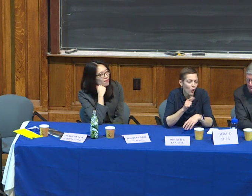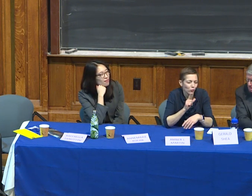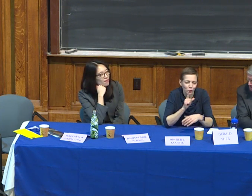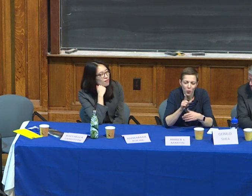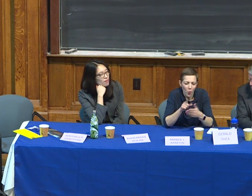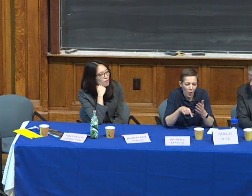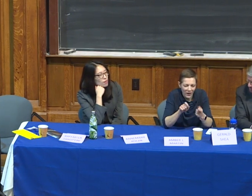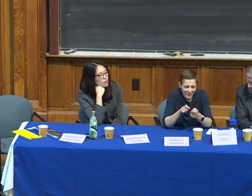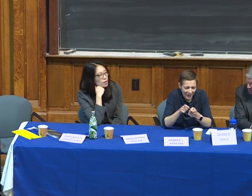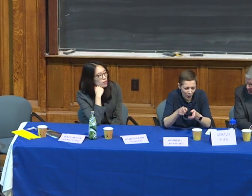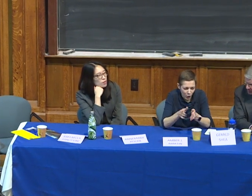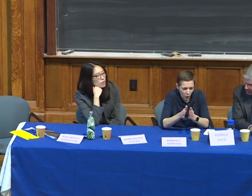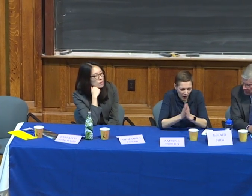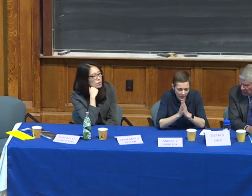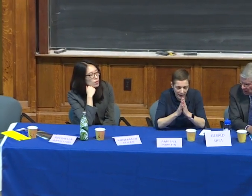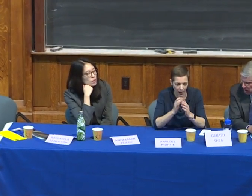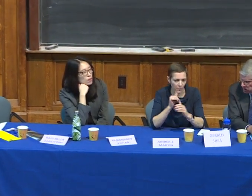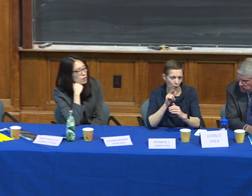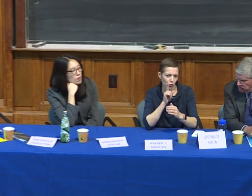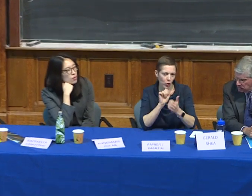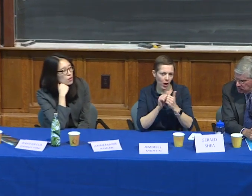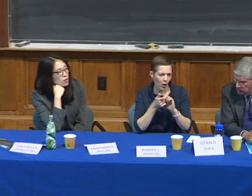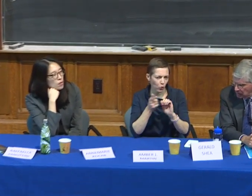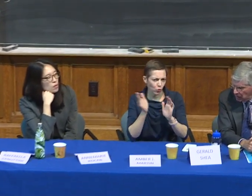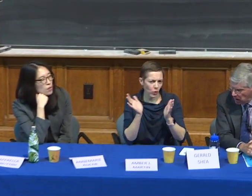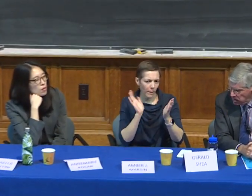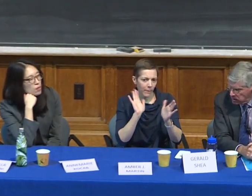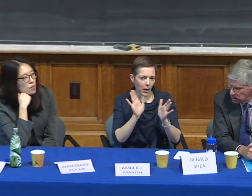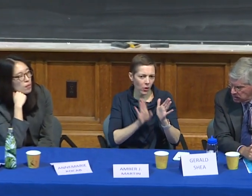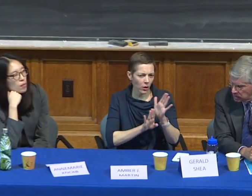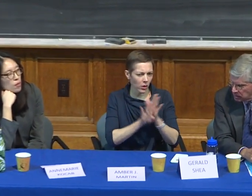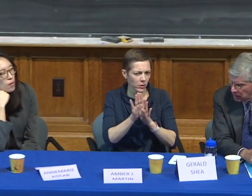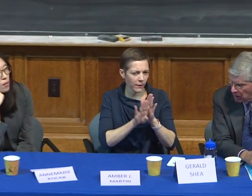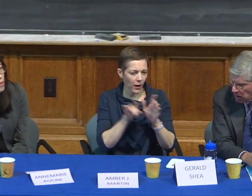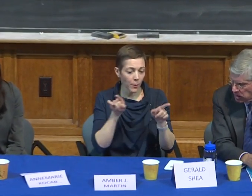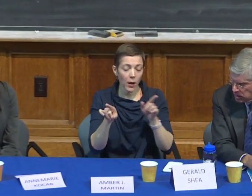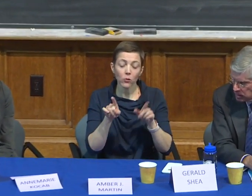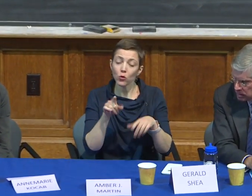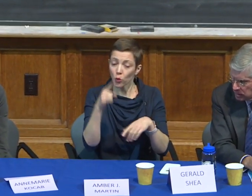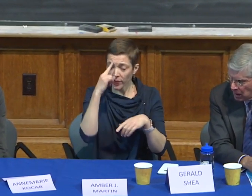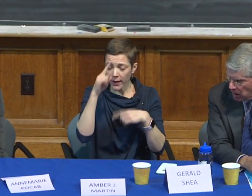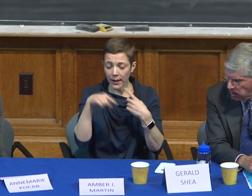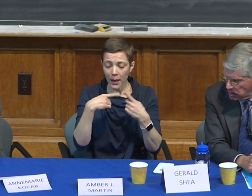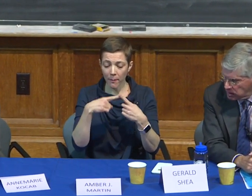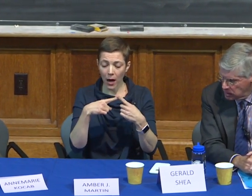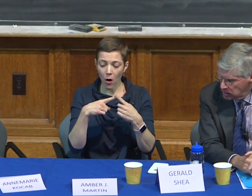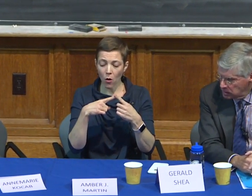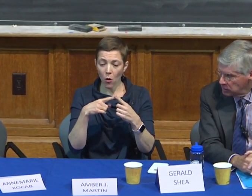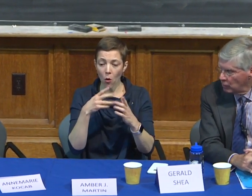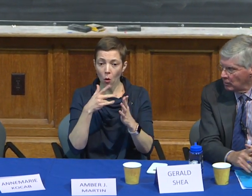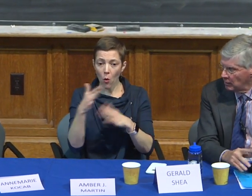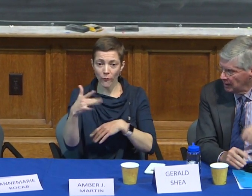[Interpreter] Honestly, I'm not sure exactly what you're asking. You're talking about comparing the development